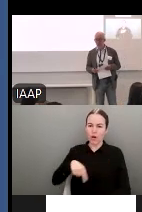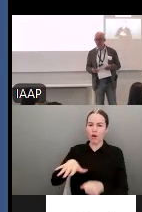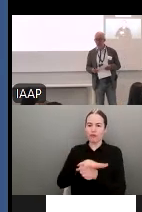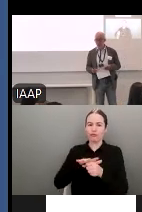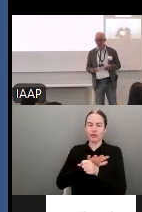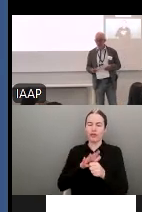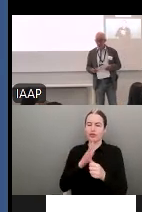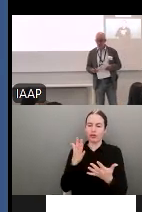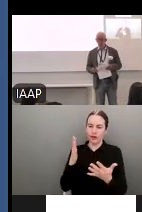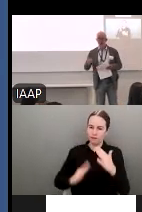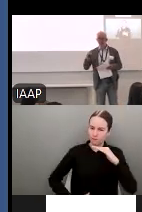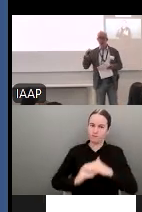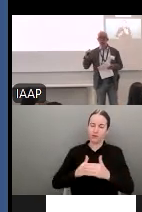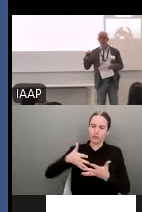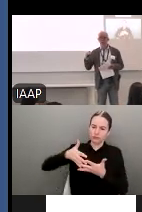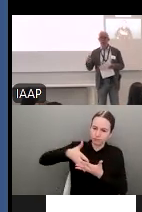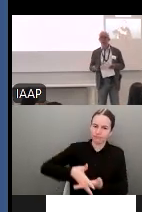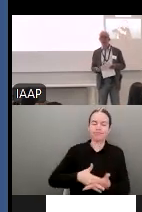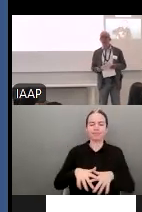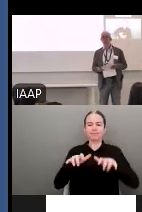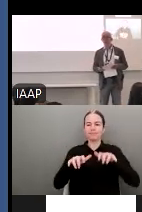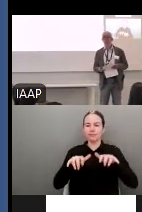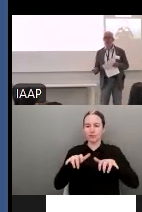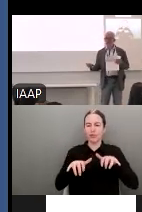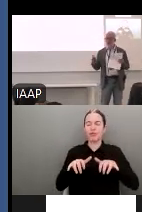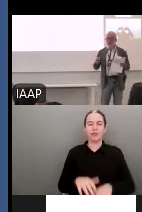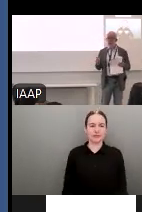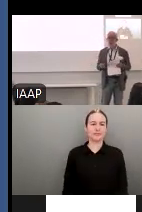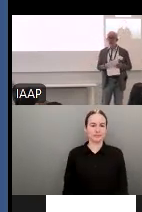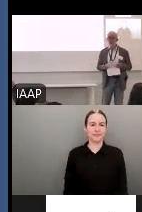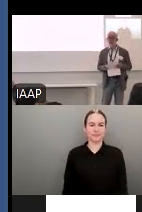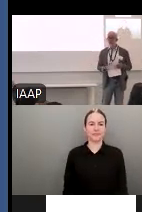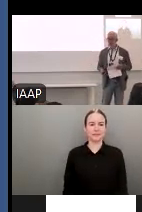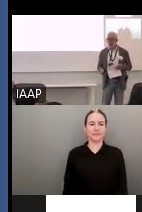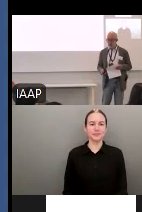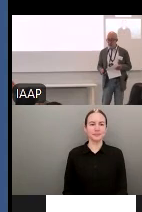This year. And, there are also several subgoals. So it's, cover accessibility